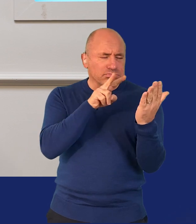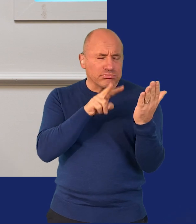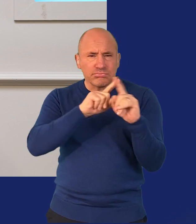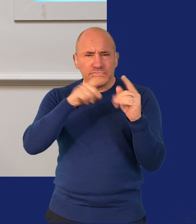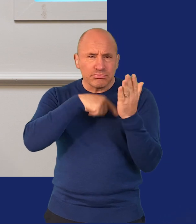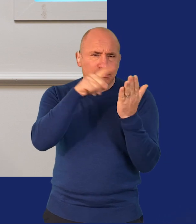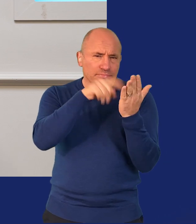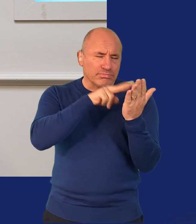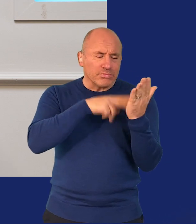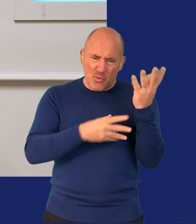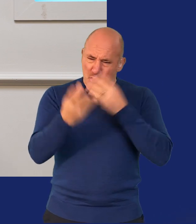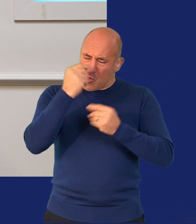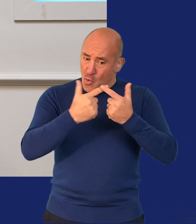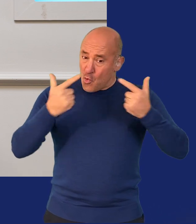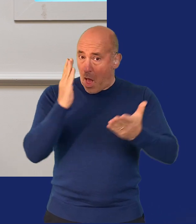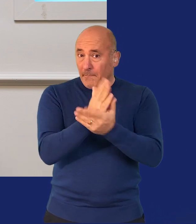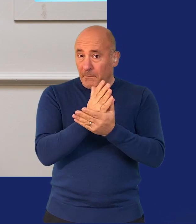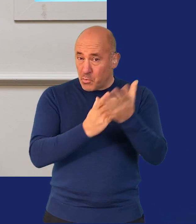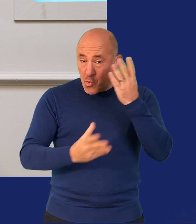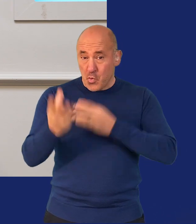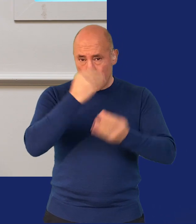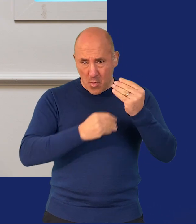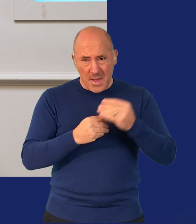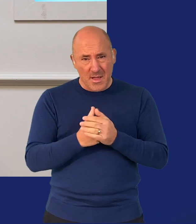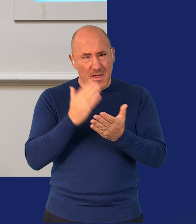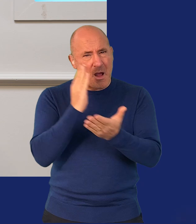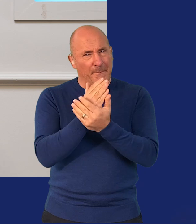There are so many brilliant people who are sharing tips, they're sharing techniques.